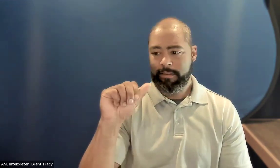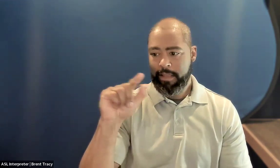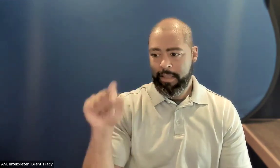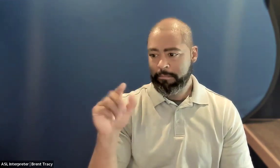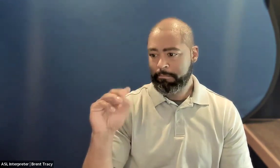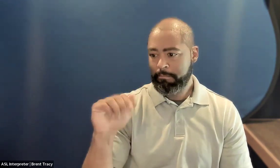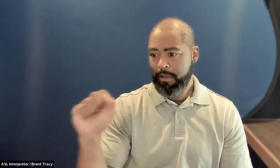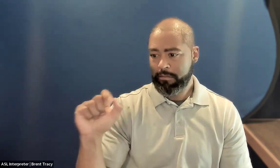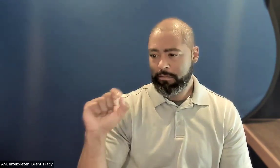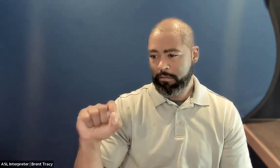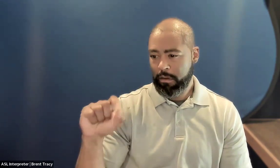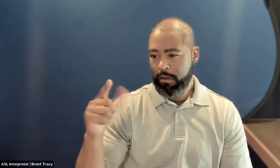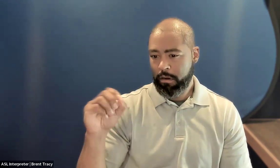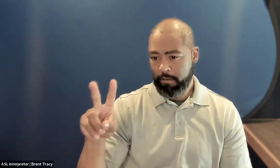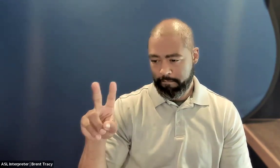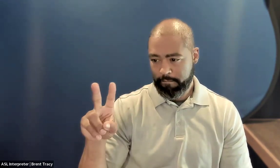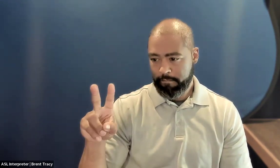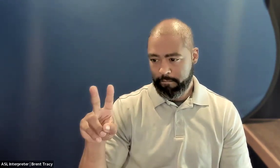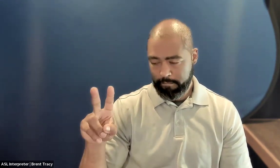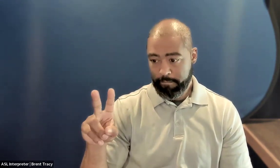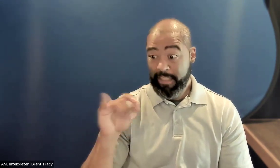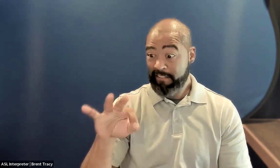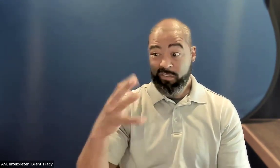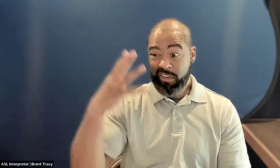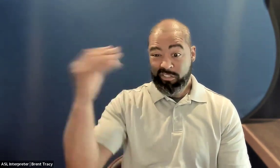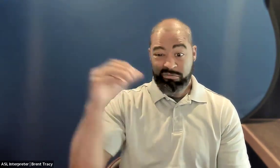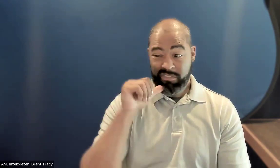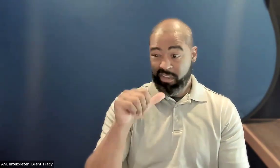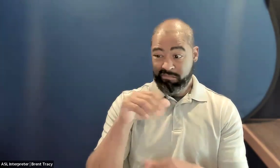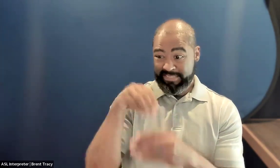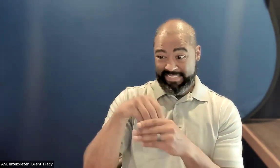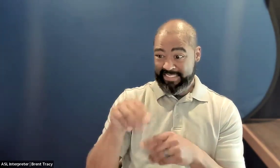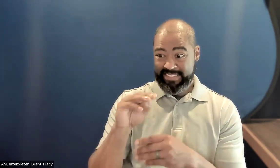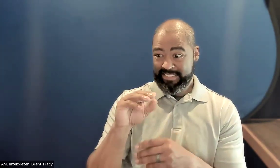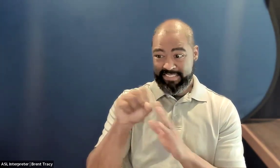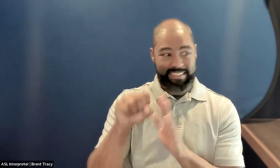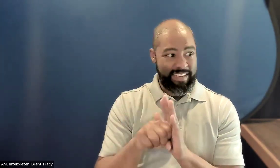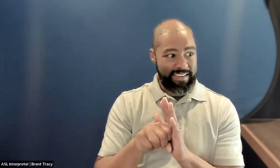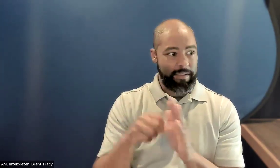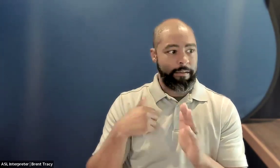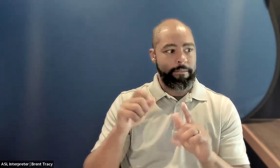Extra lead time is needed for new accounts at dot dot state